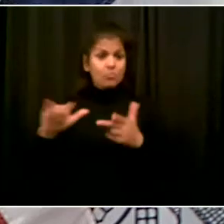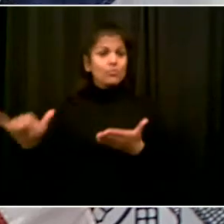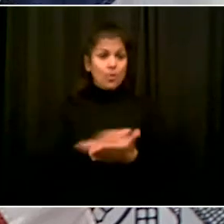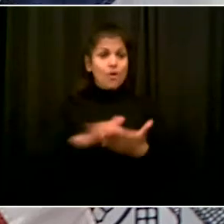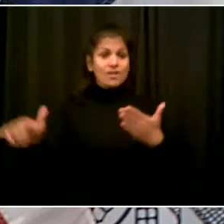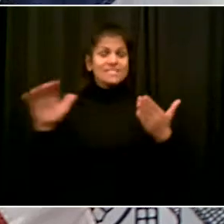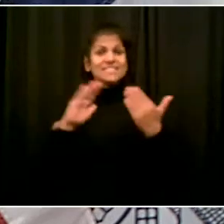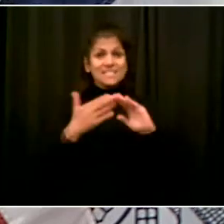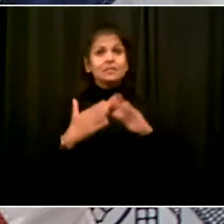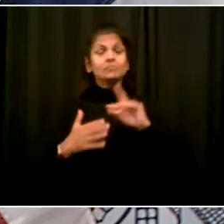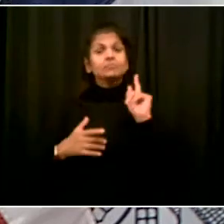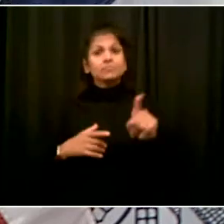KKEEP DOING IT.